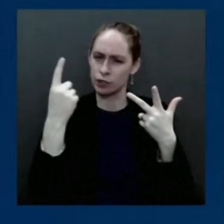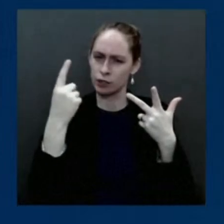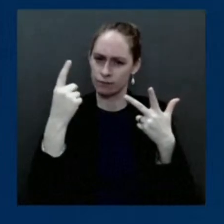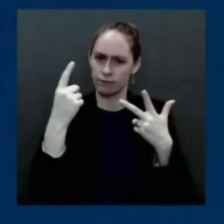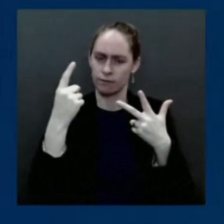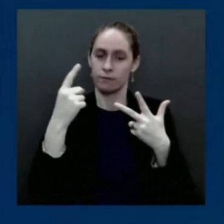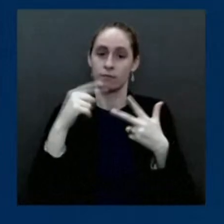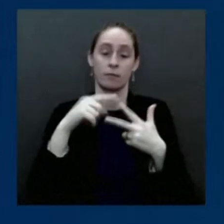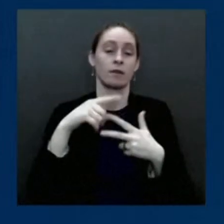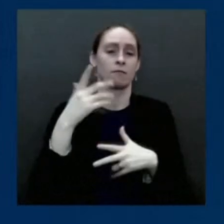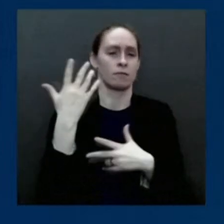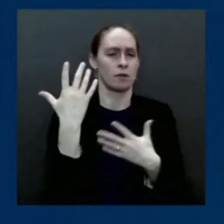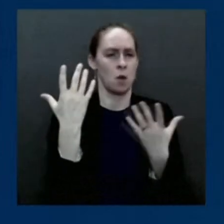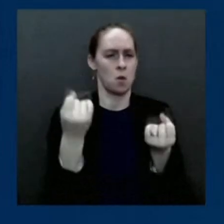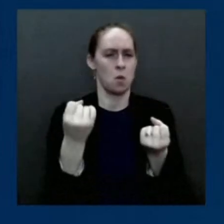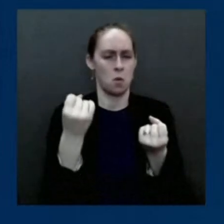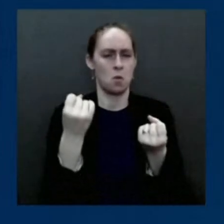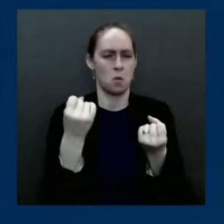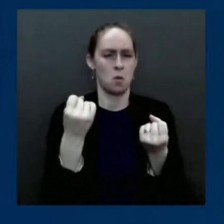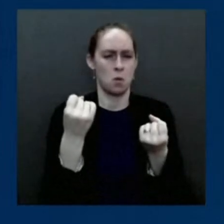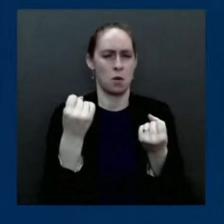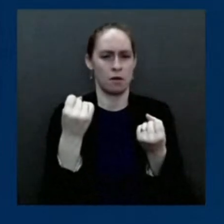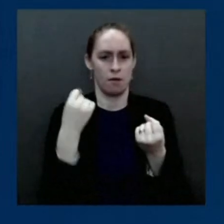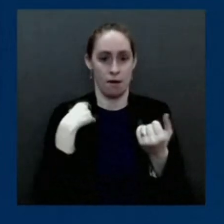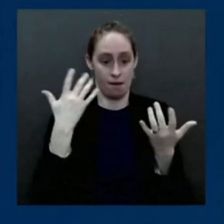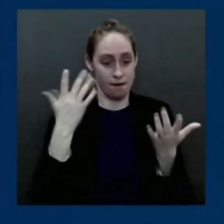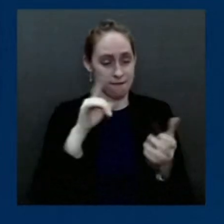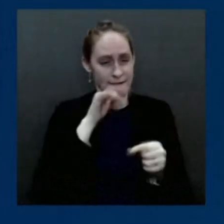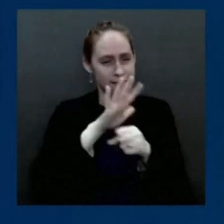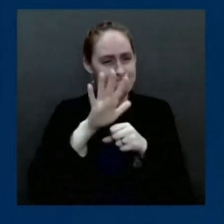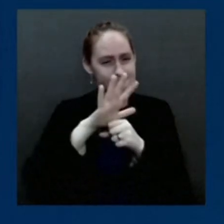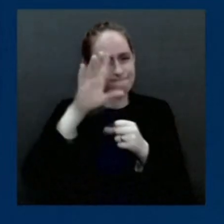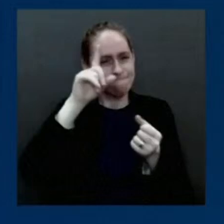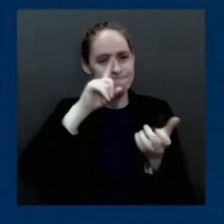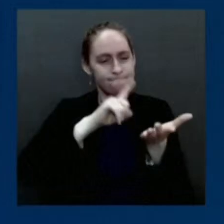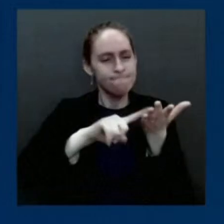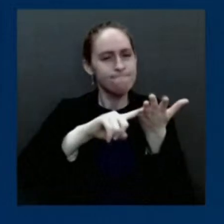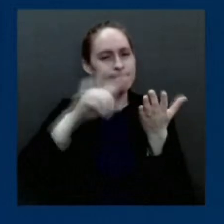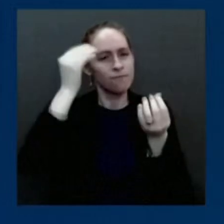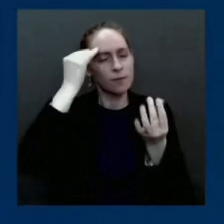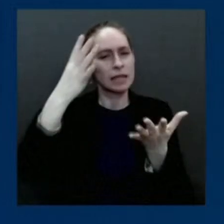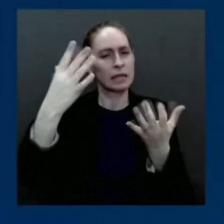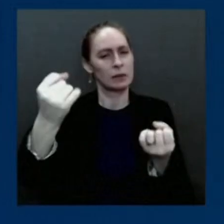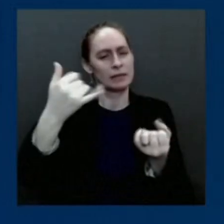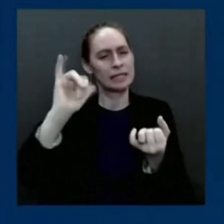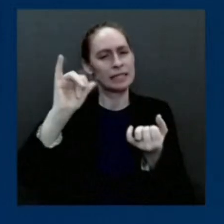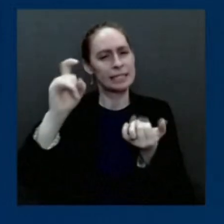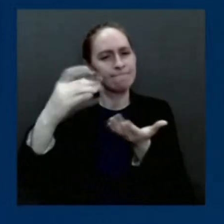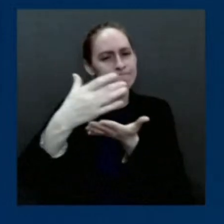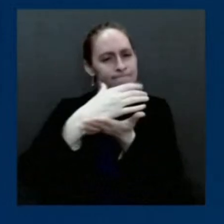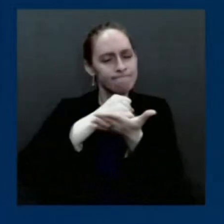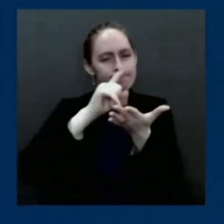SECOND SHOT OF THE J & J. RIGHT NOW WE DON'T HAVE THAT INFORMATION. IT IS CONCEIVABLE THAT IN THE